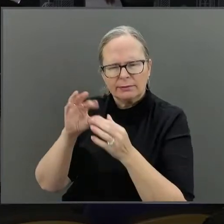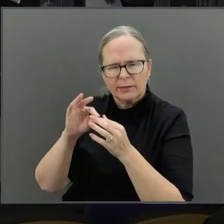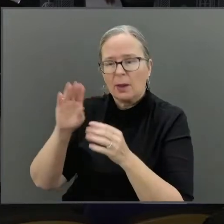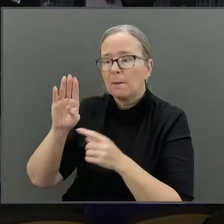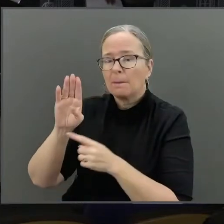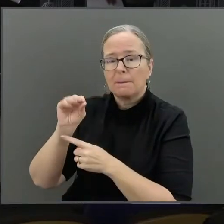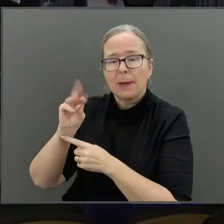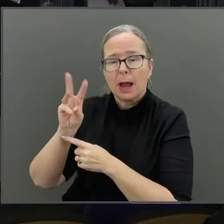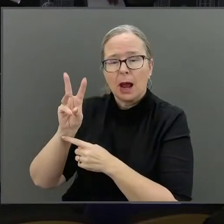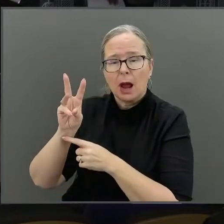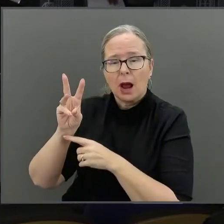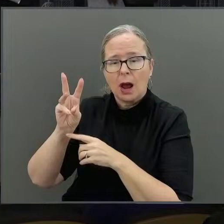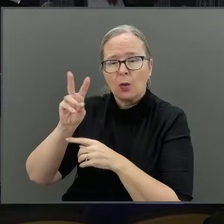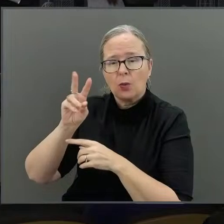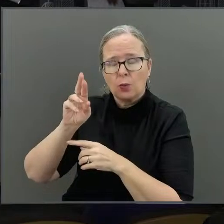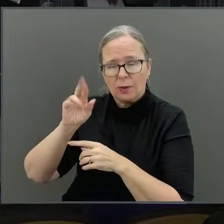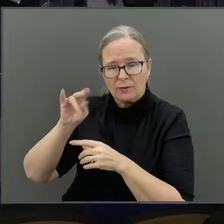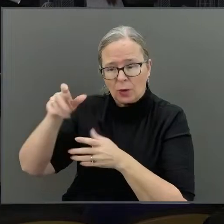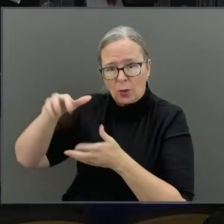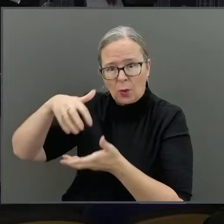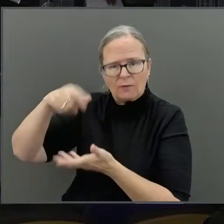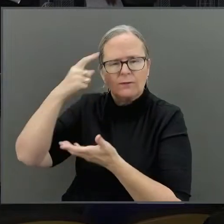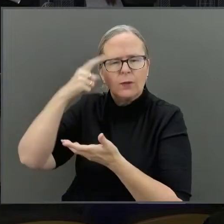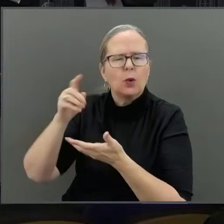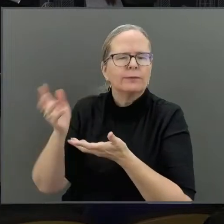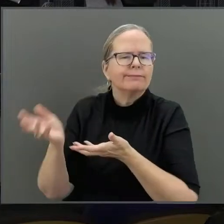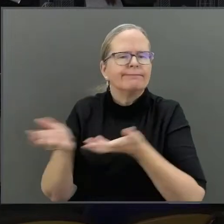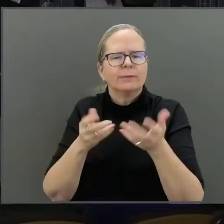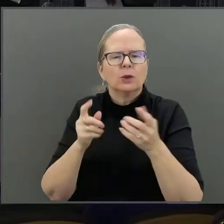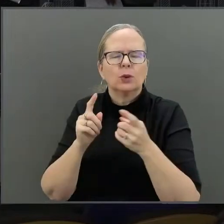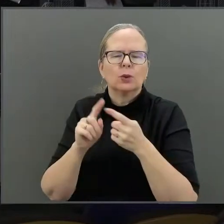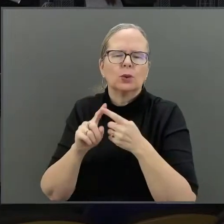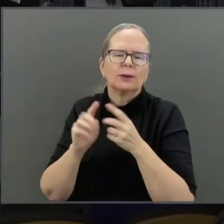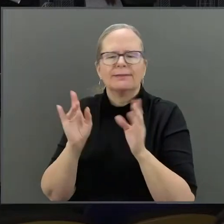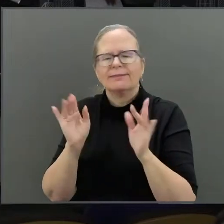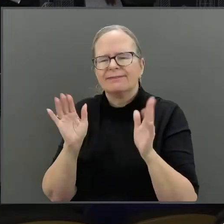growth development plans uh for the city and what level of growth can we actually sustain given we